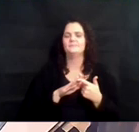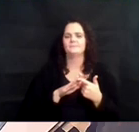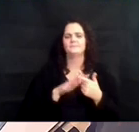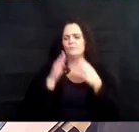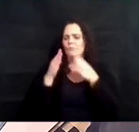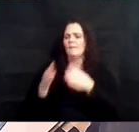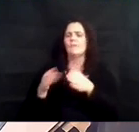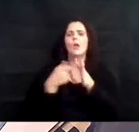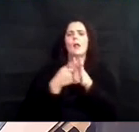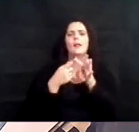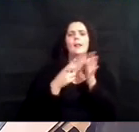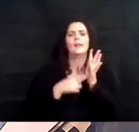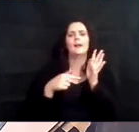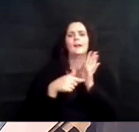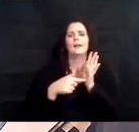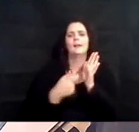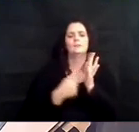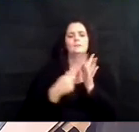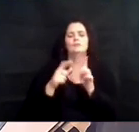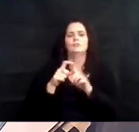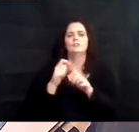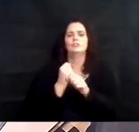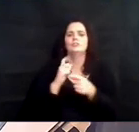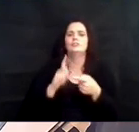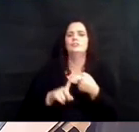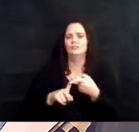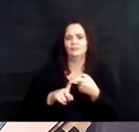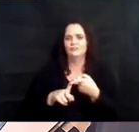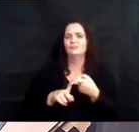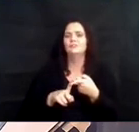Okay, so I'm gonna stop that, I'm gonna hit pause.